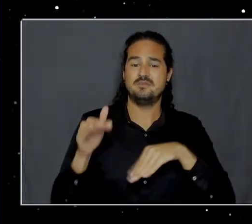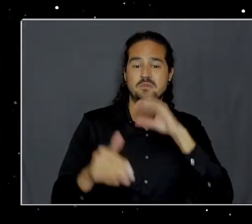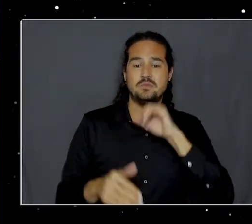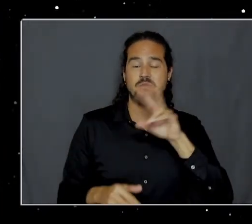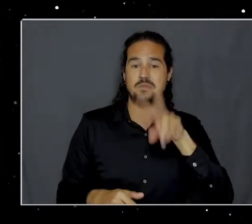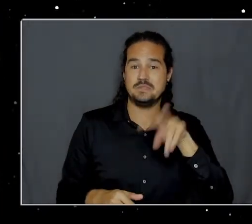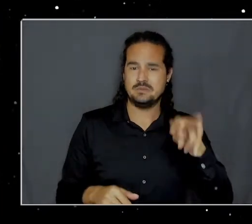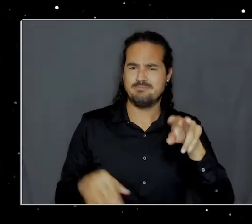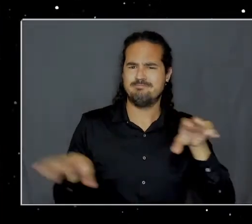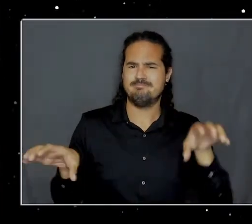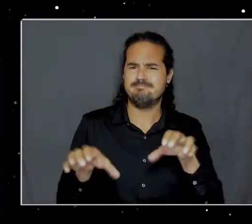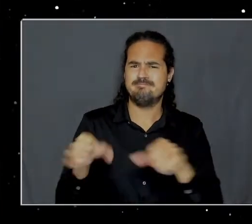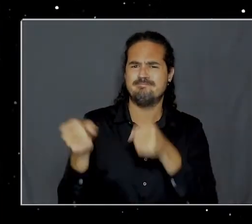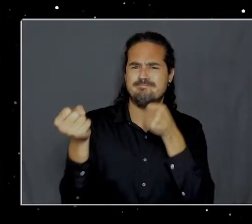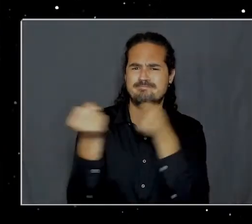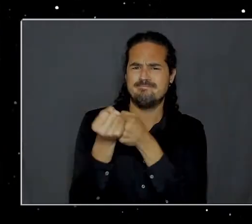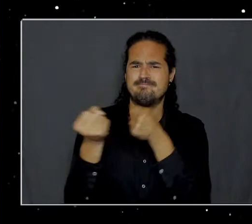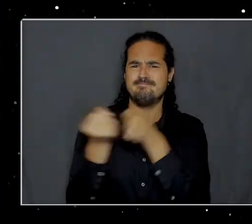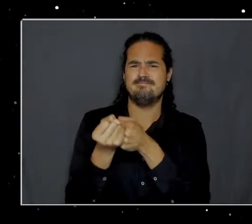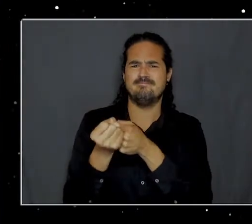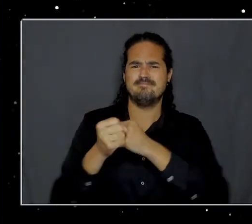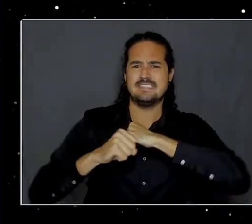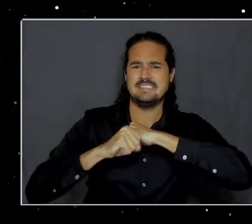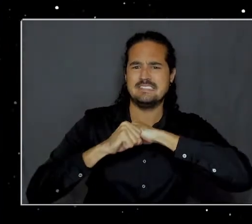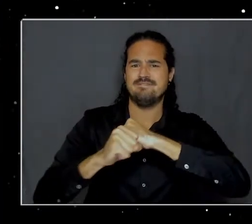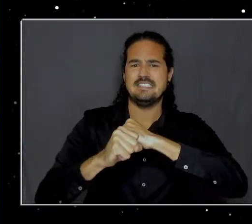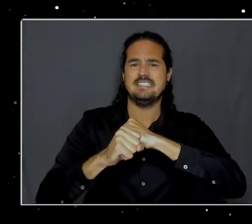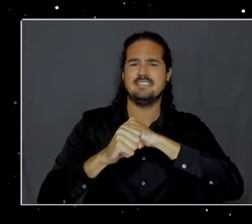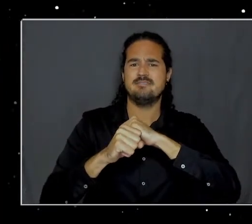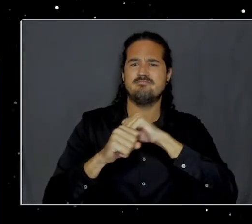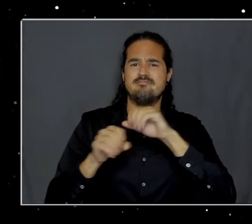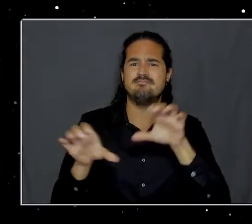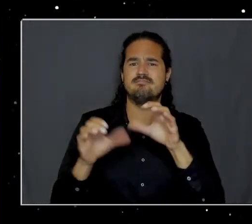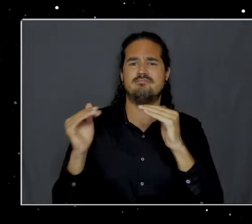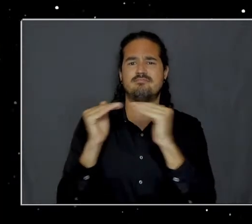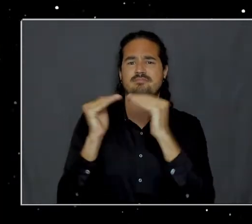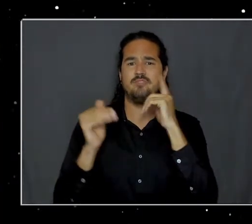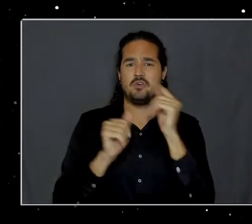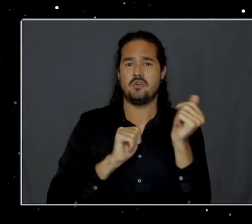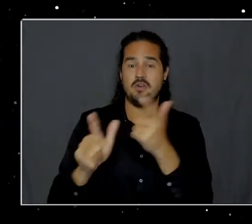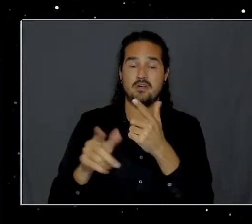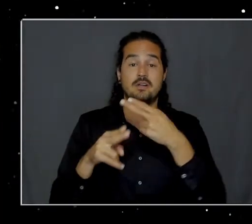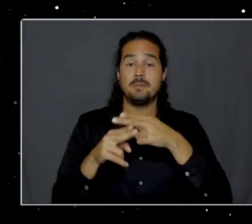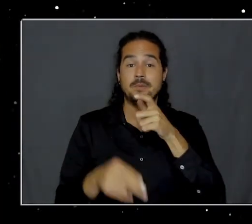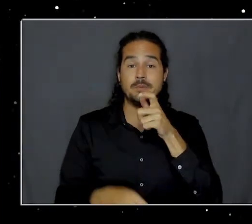EXTEND LIBERTY AND JUSTICE FOR